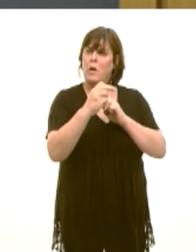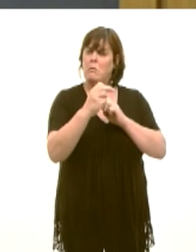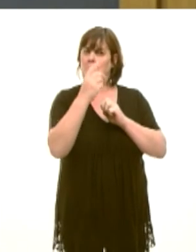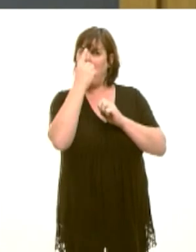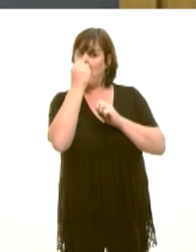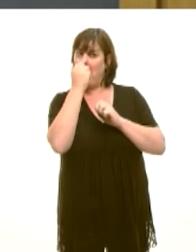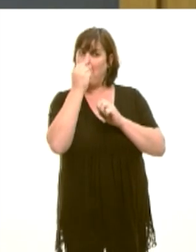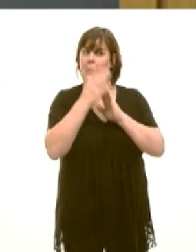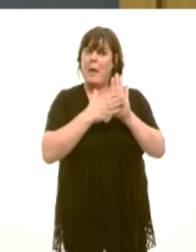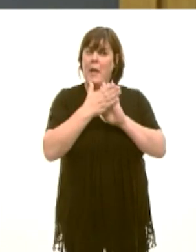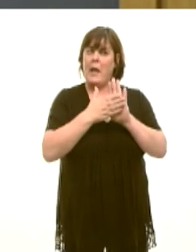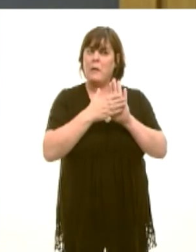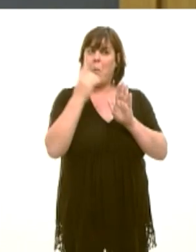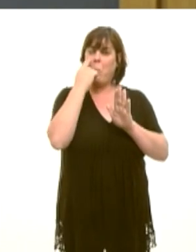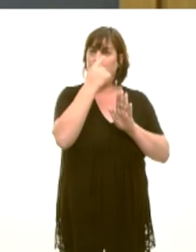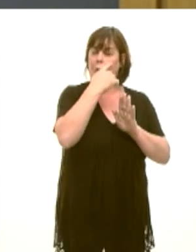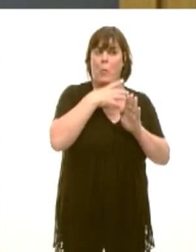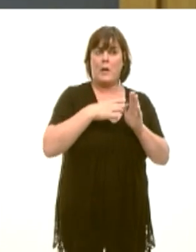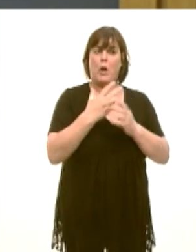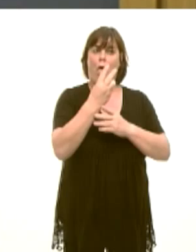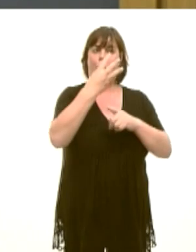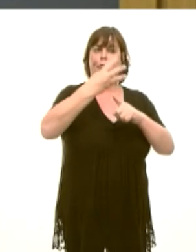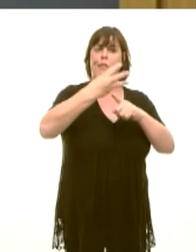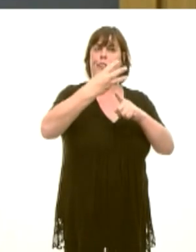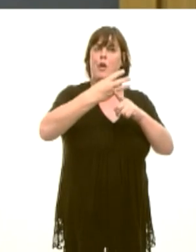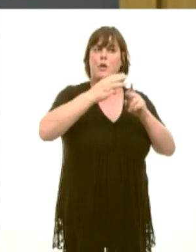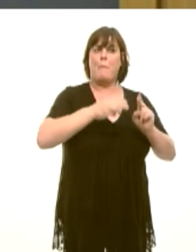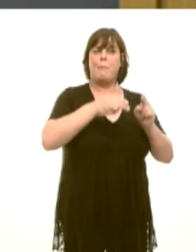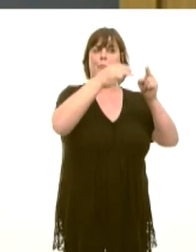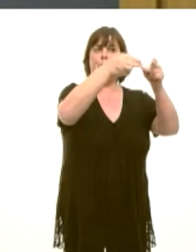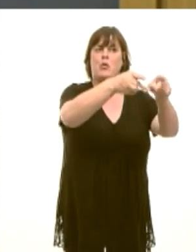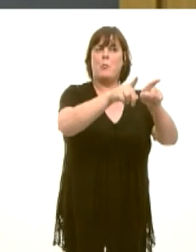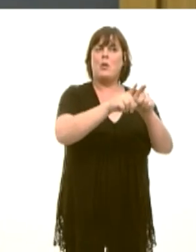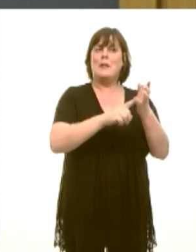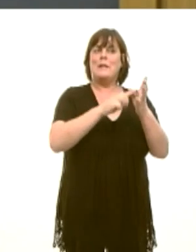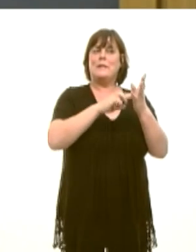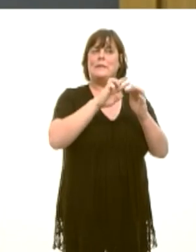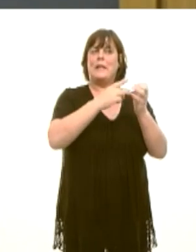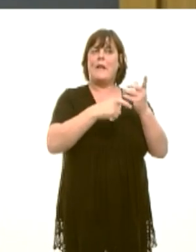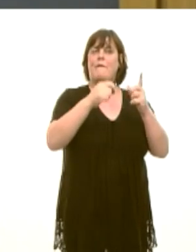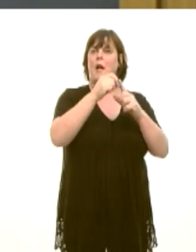a third Menai bridge crossing? Travelling from Llanfairpwll to Parc Menai is a very